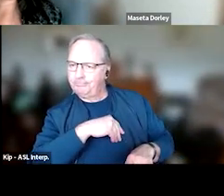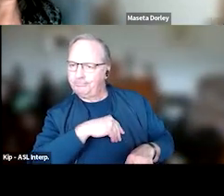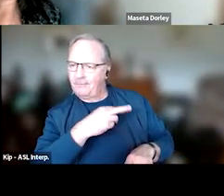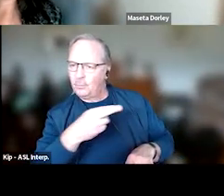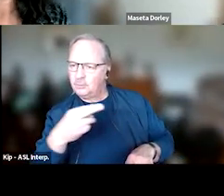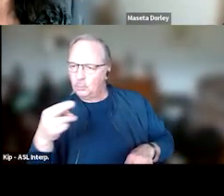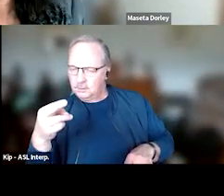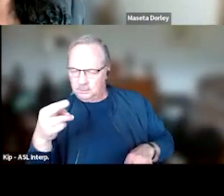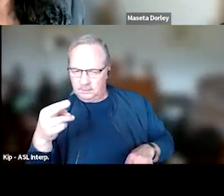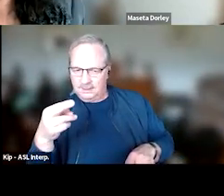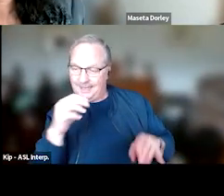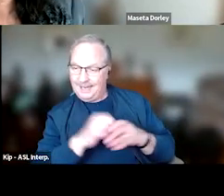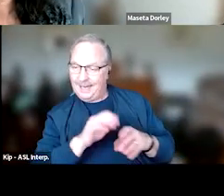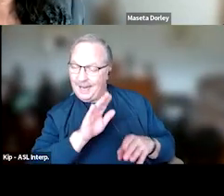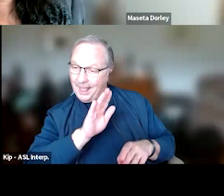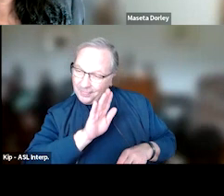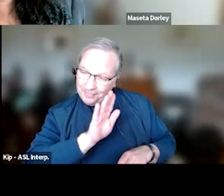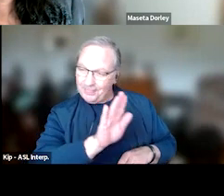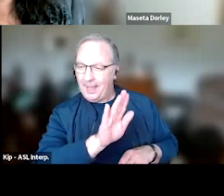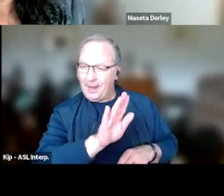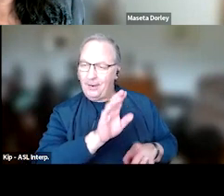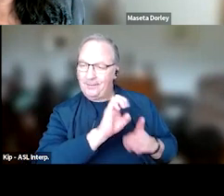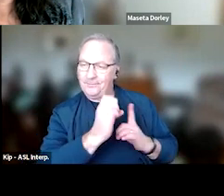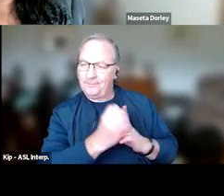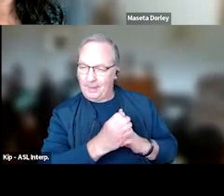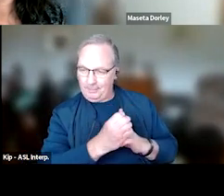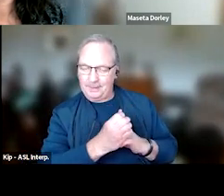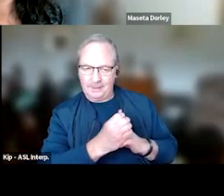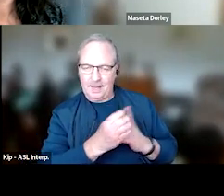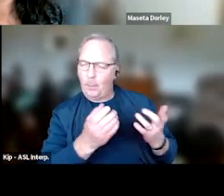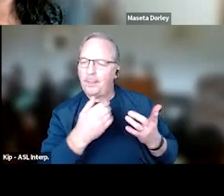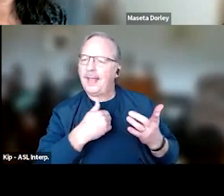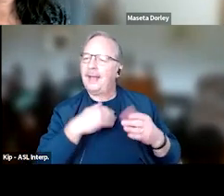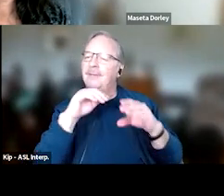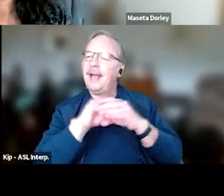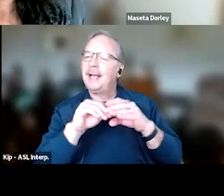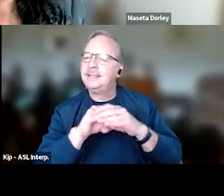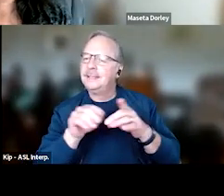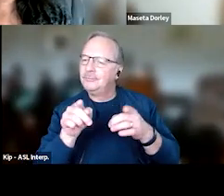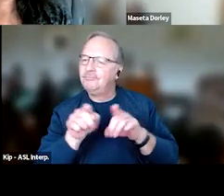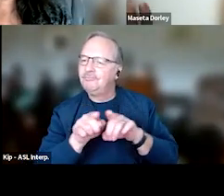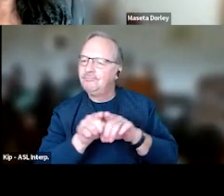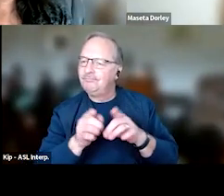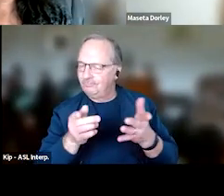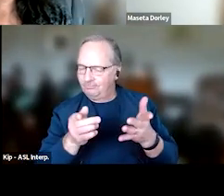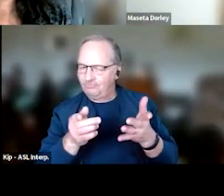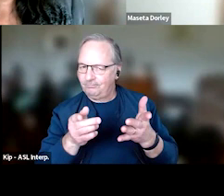within their own environment and what they can have access to. So just wanting to really just stress that..